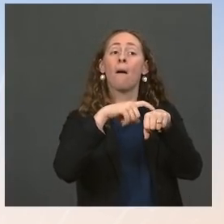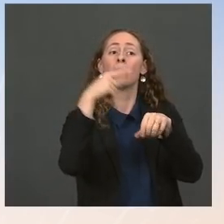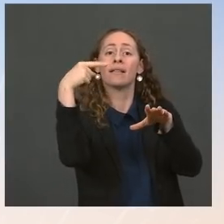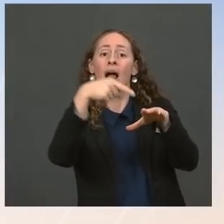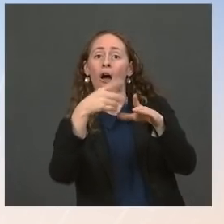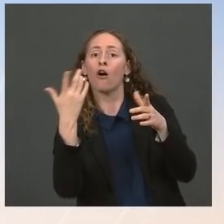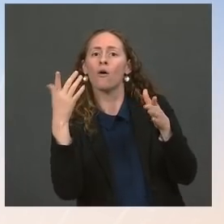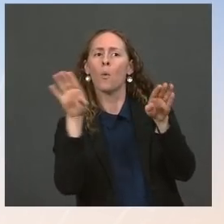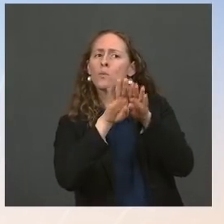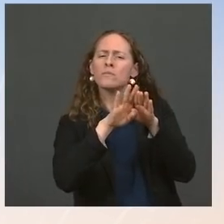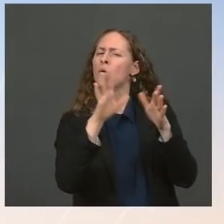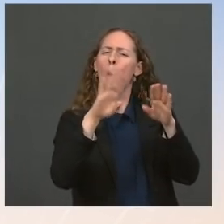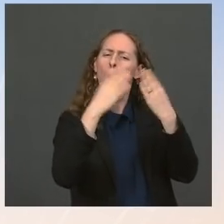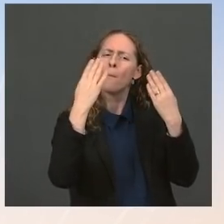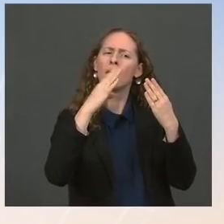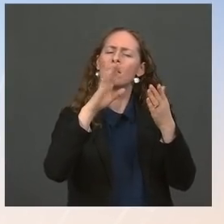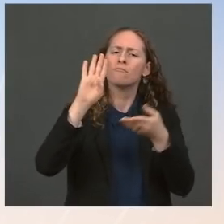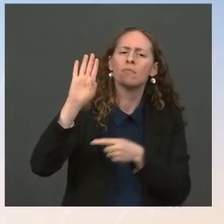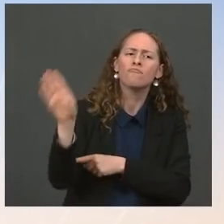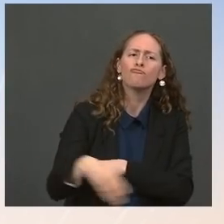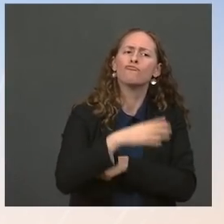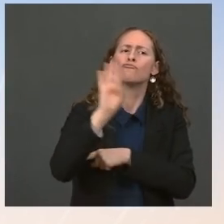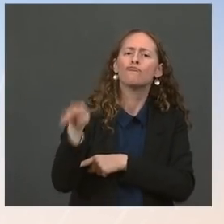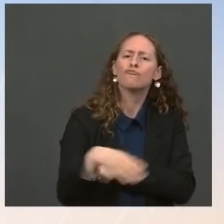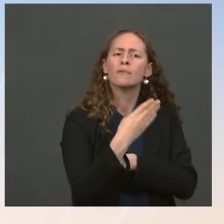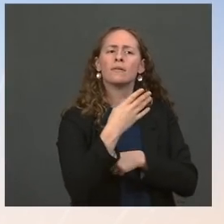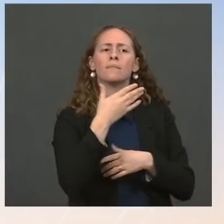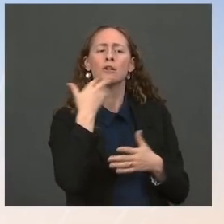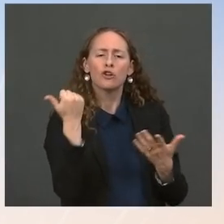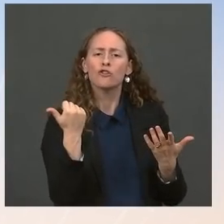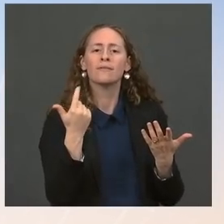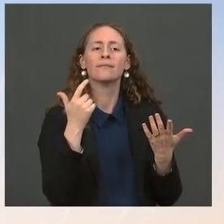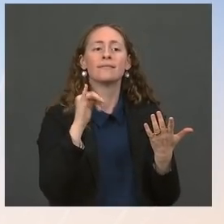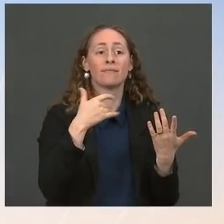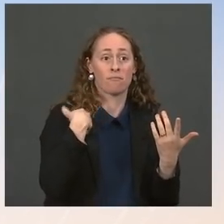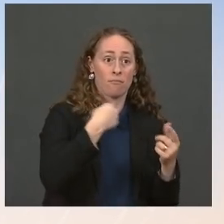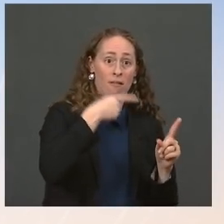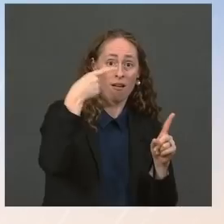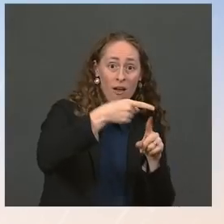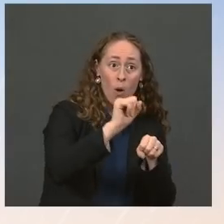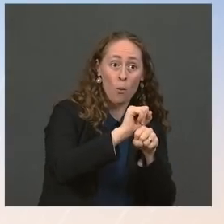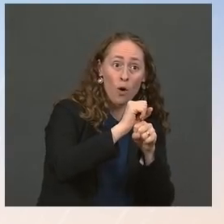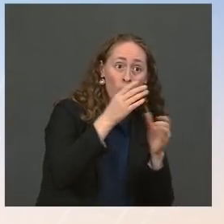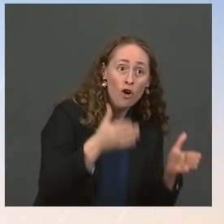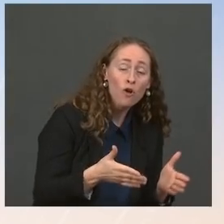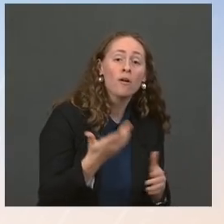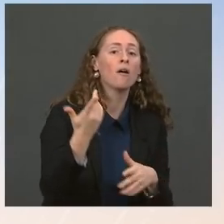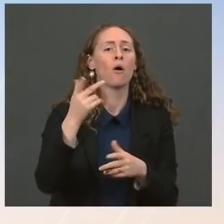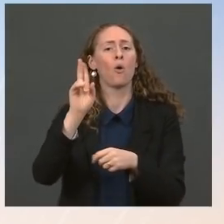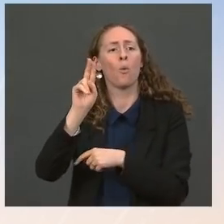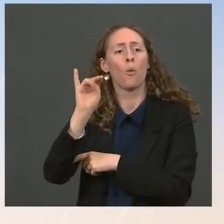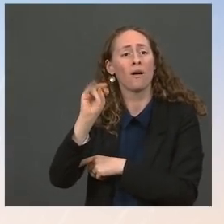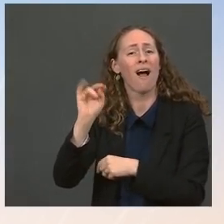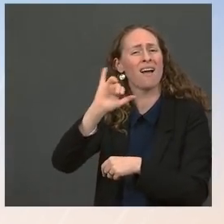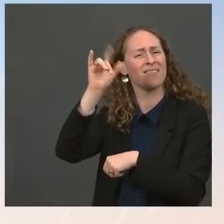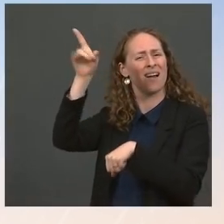And we can continue to press not only workers and unions, but also companies to take as many steps